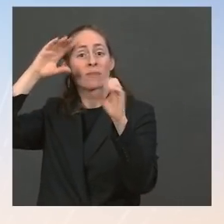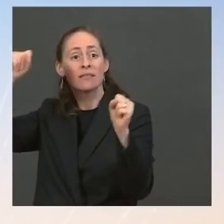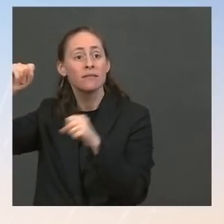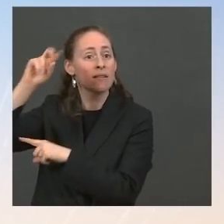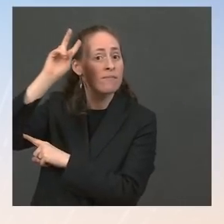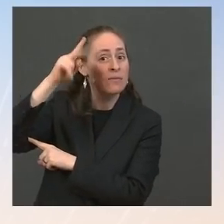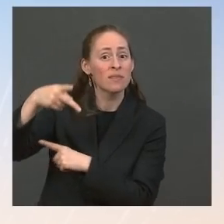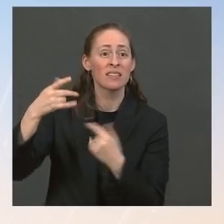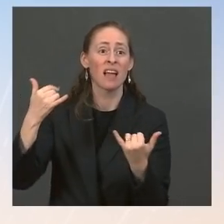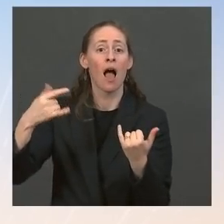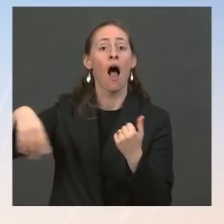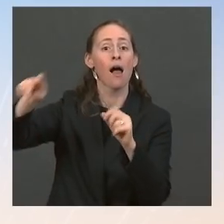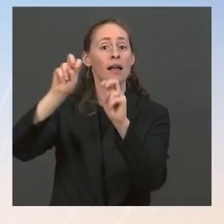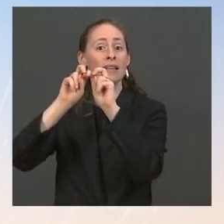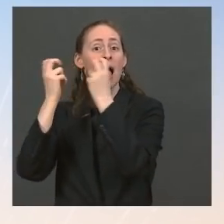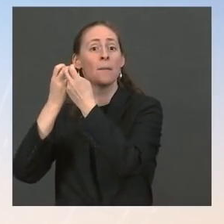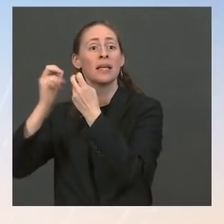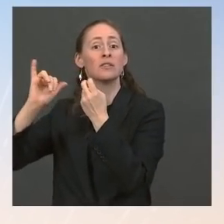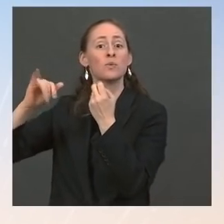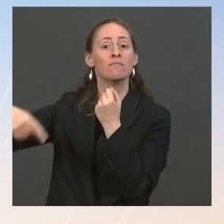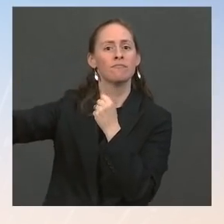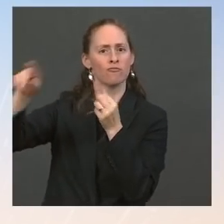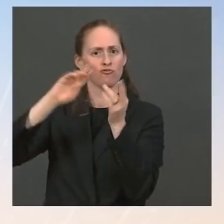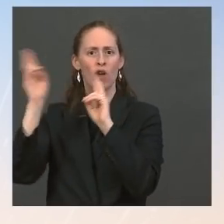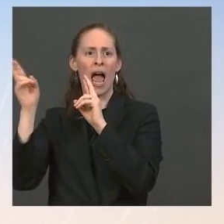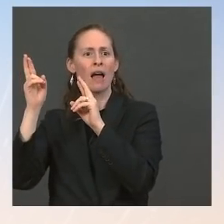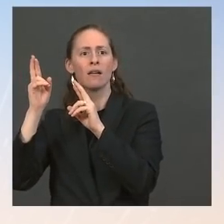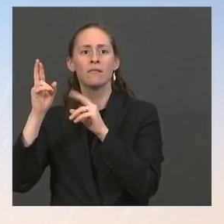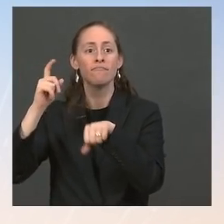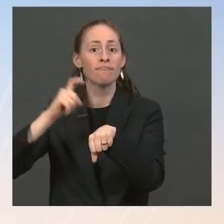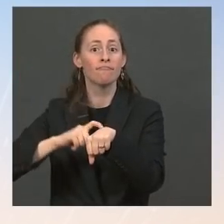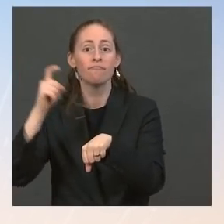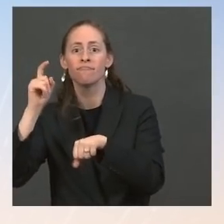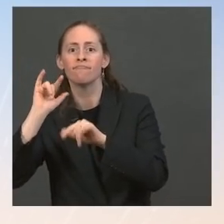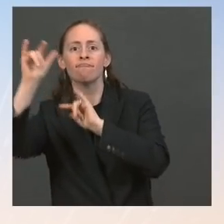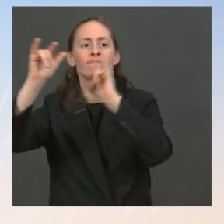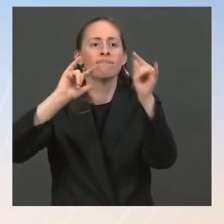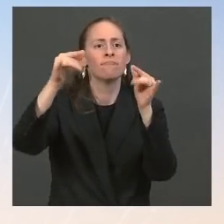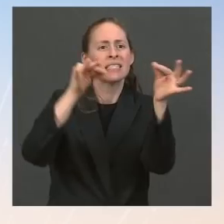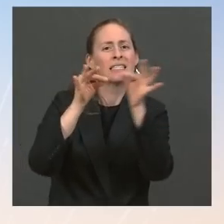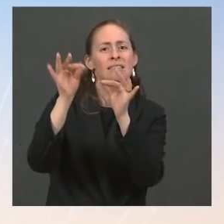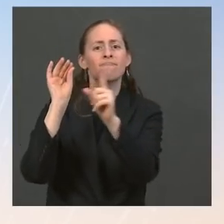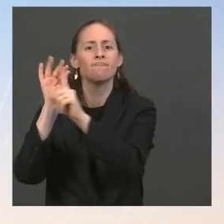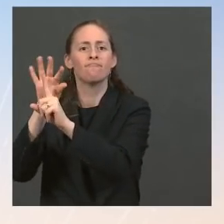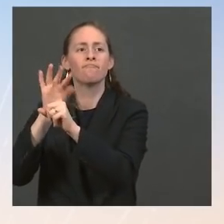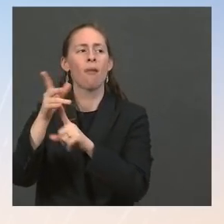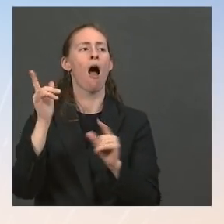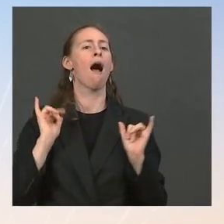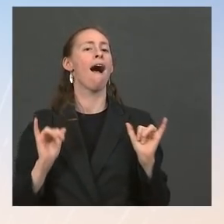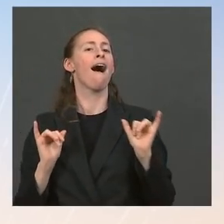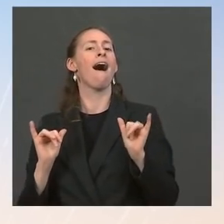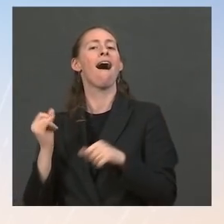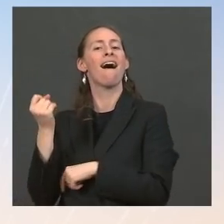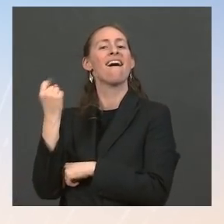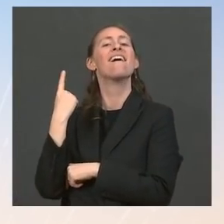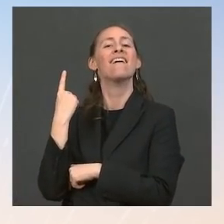connecting the agenda, the impacts on people's lives, moving beyond the legislative process to talk about how this is going to help them.